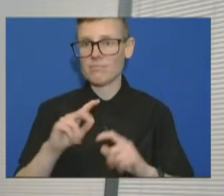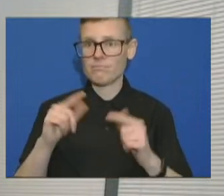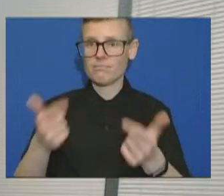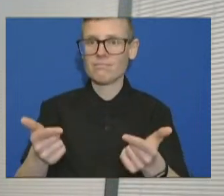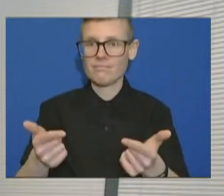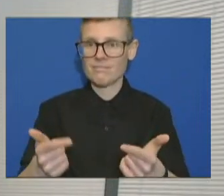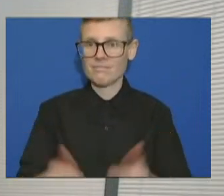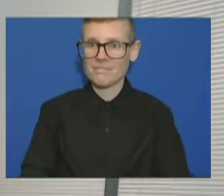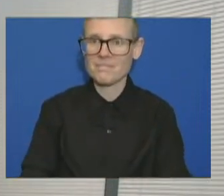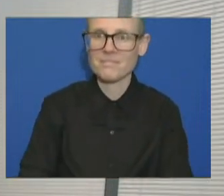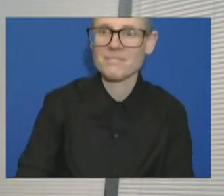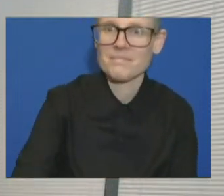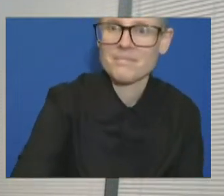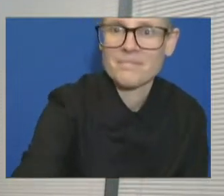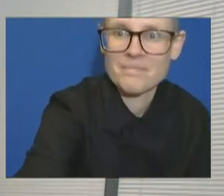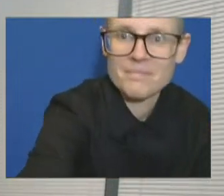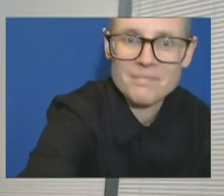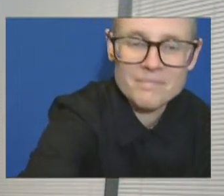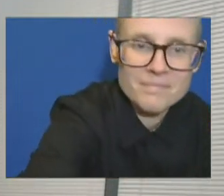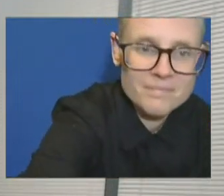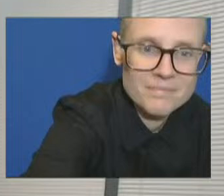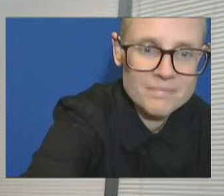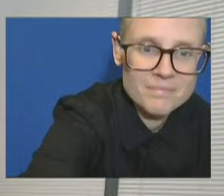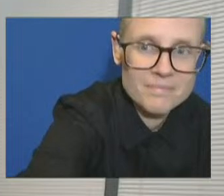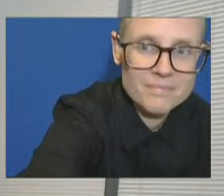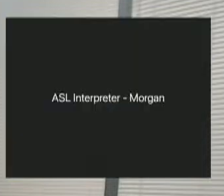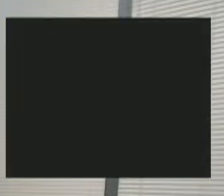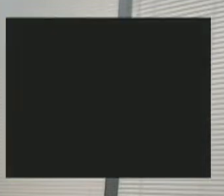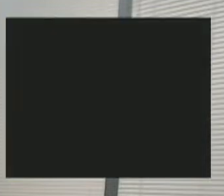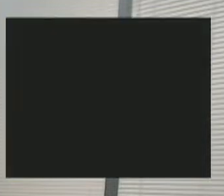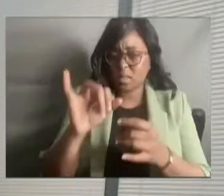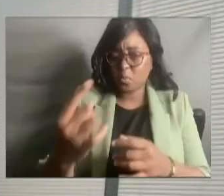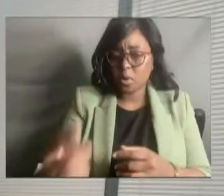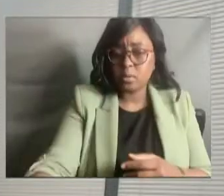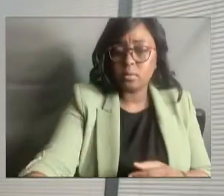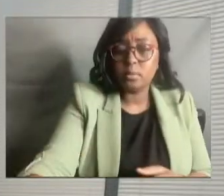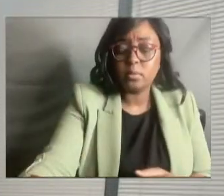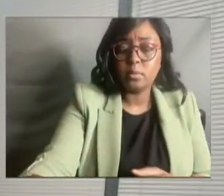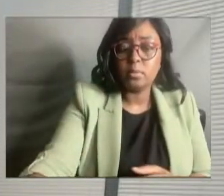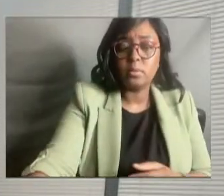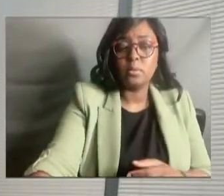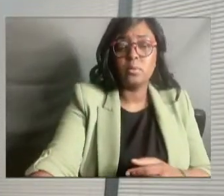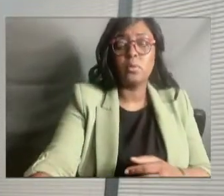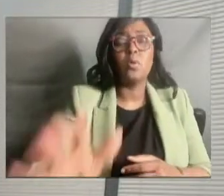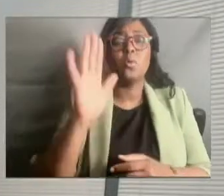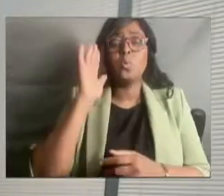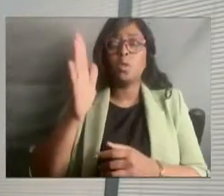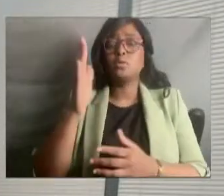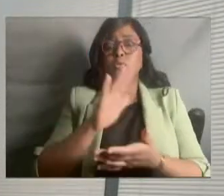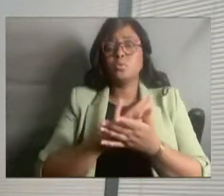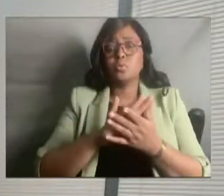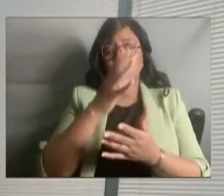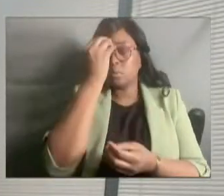challenging. So thank you for pointing that out. Anonymous attendee. You mentioned a goal